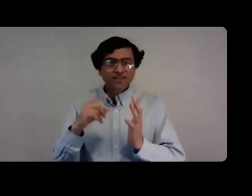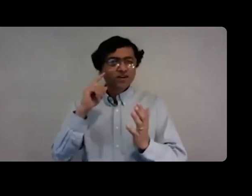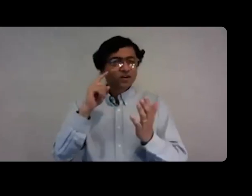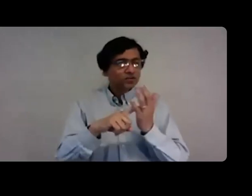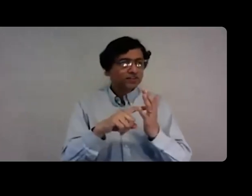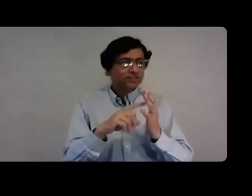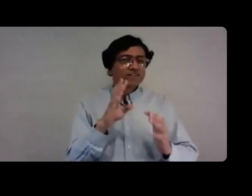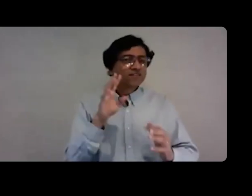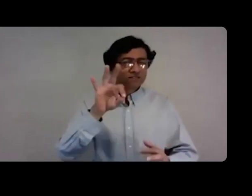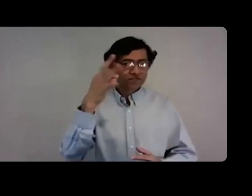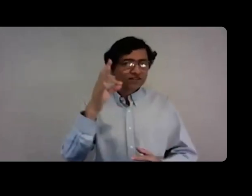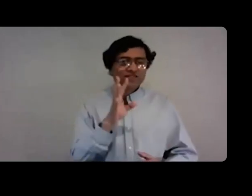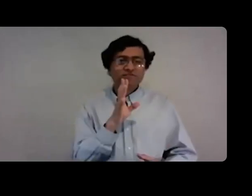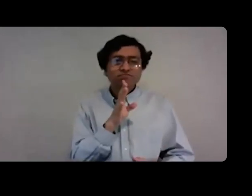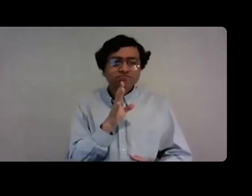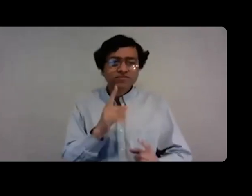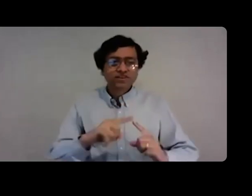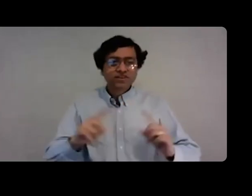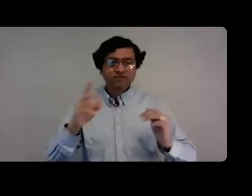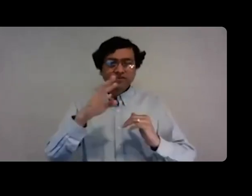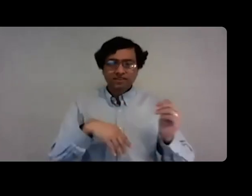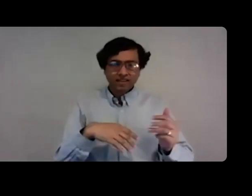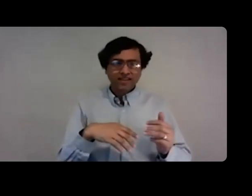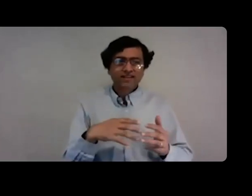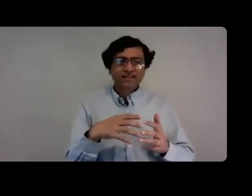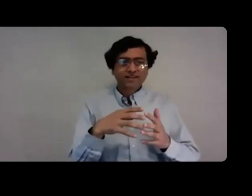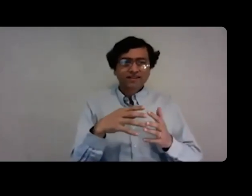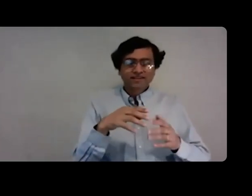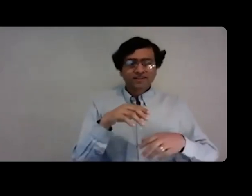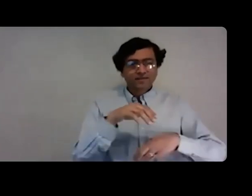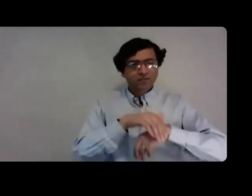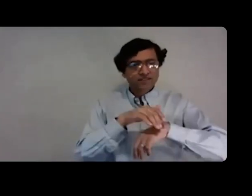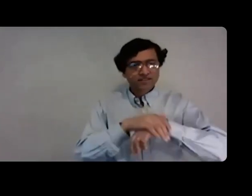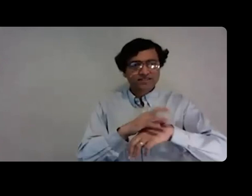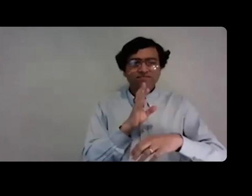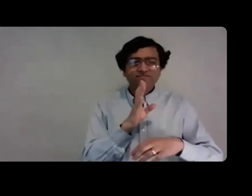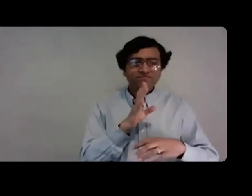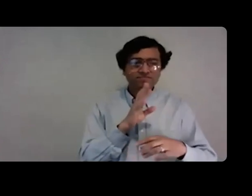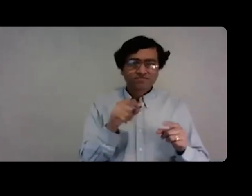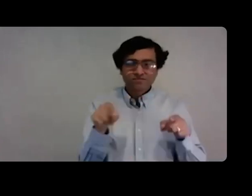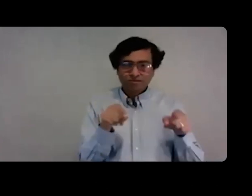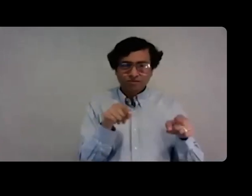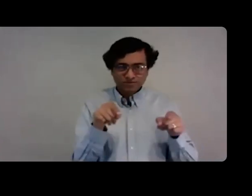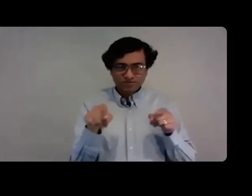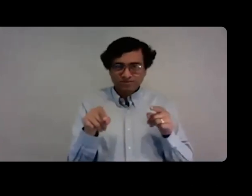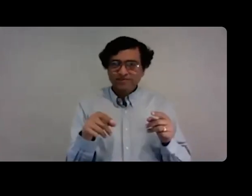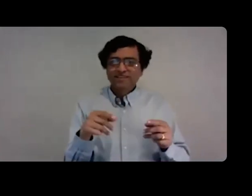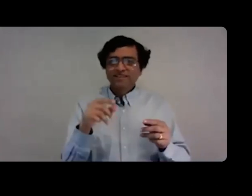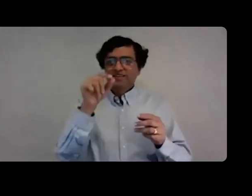So the professor of French took this on as a project to see what English words would